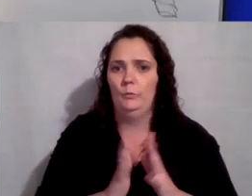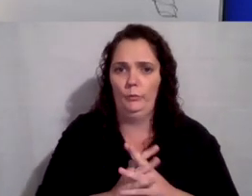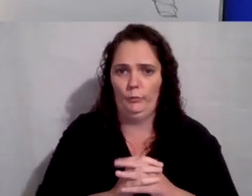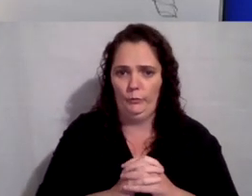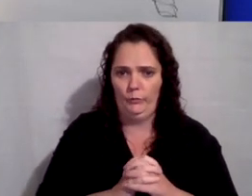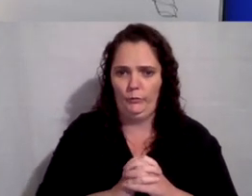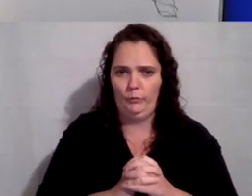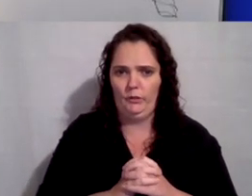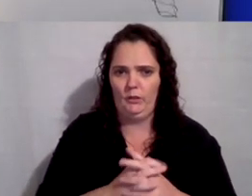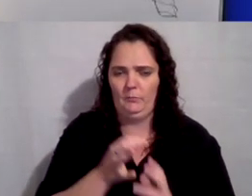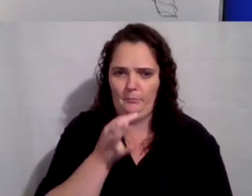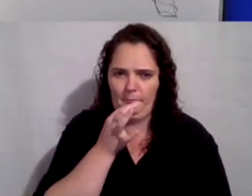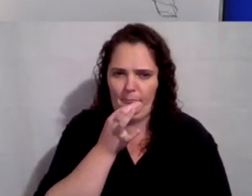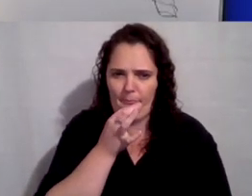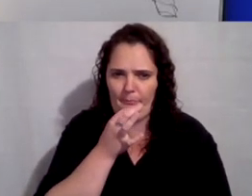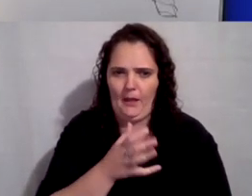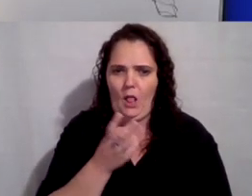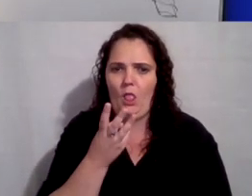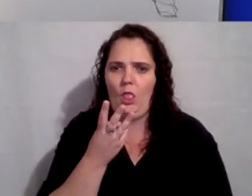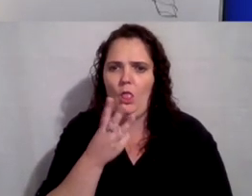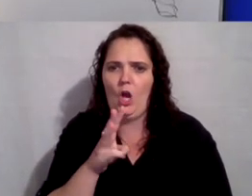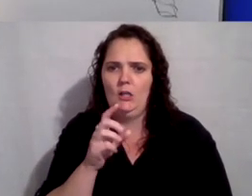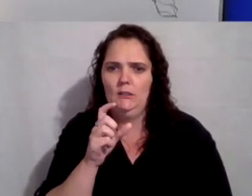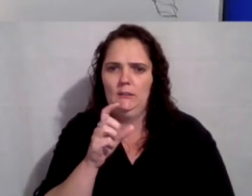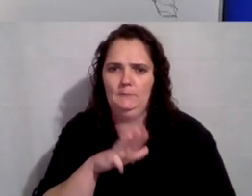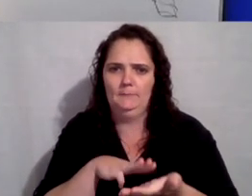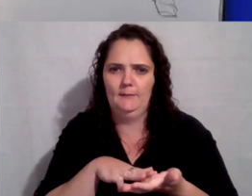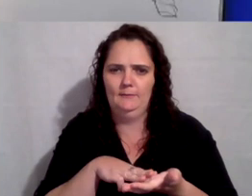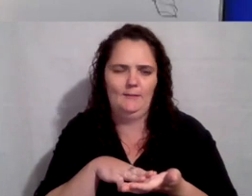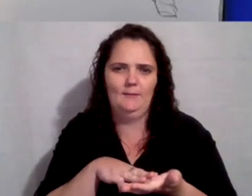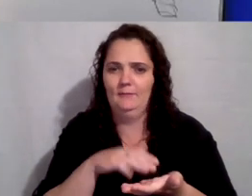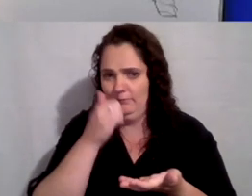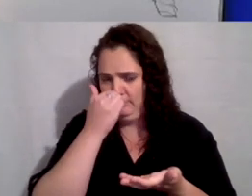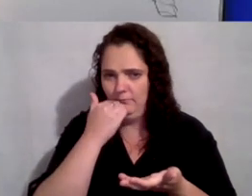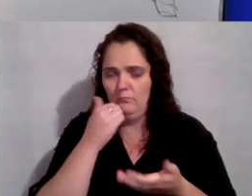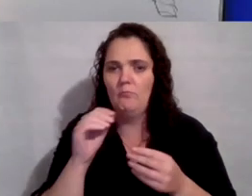and they're only going to move it by about 30 centimetres, they're not going to make a massive change but they're going to just